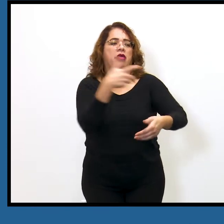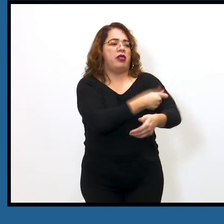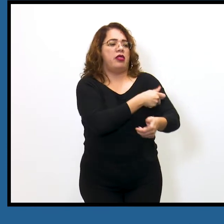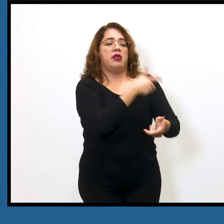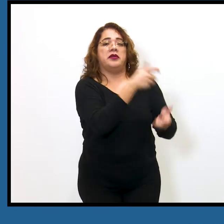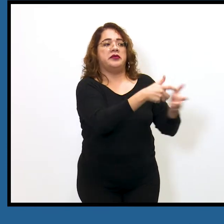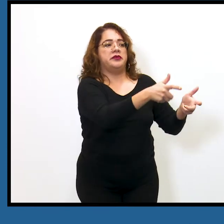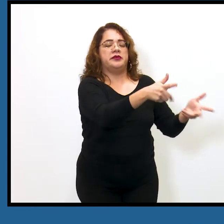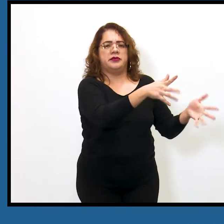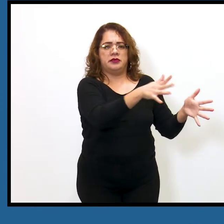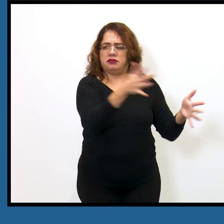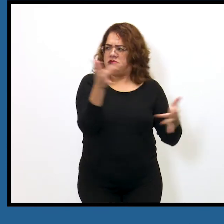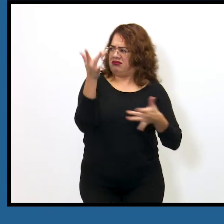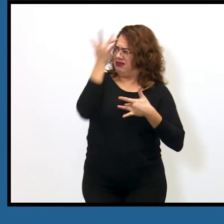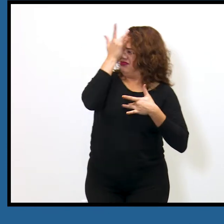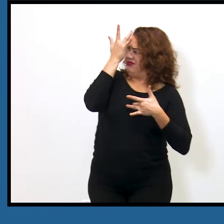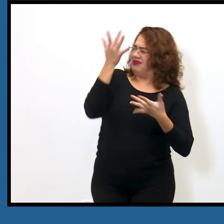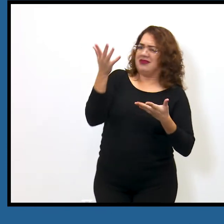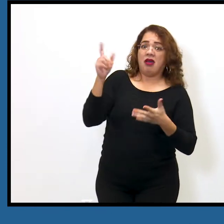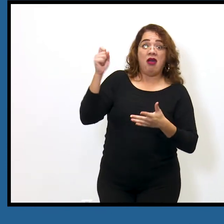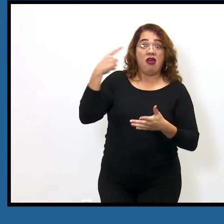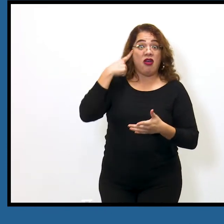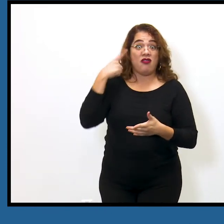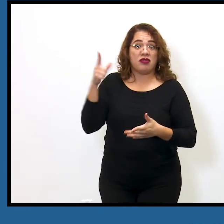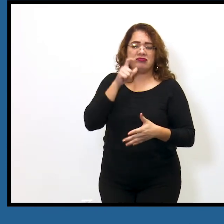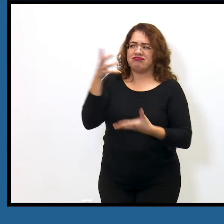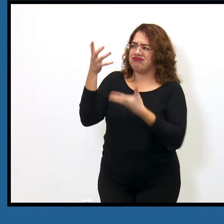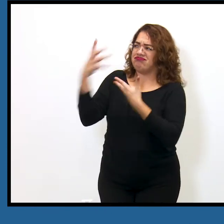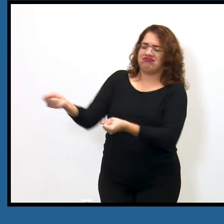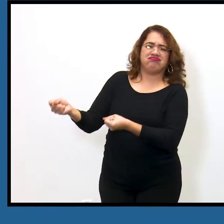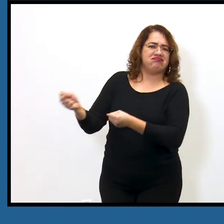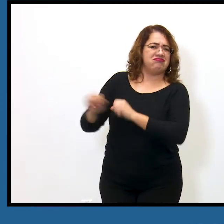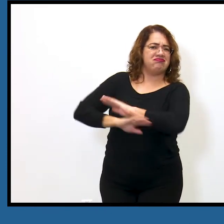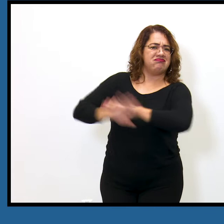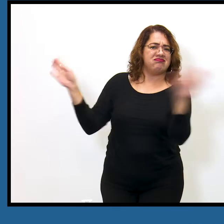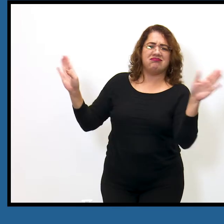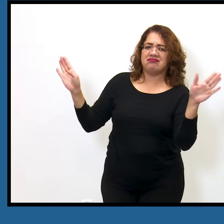There's a mistrust of government in many places and that makes it difficult sometimes for people